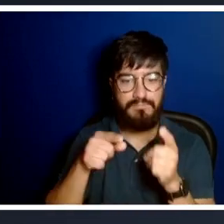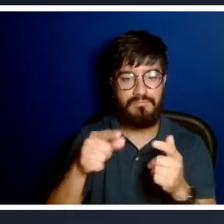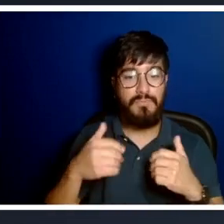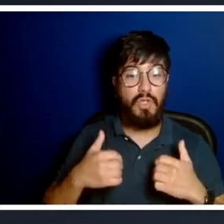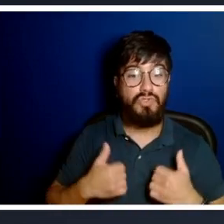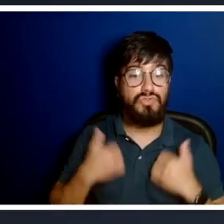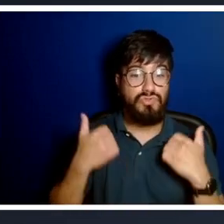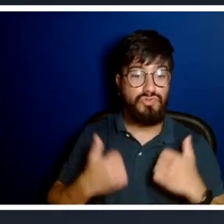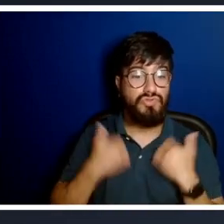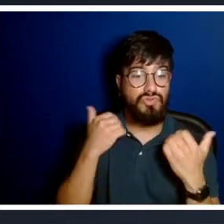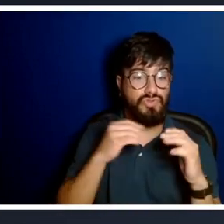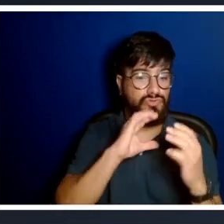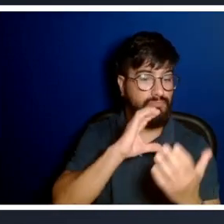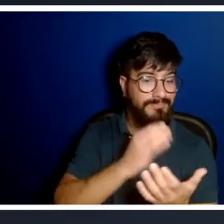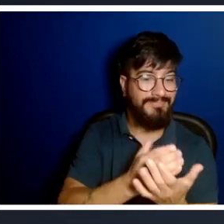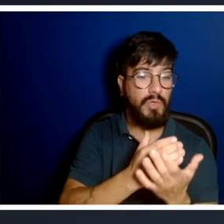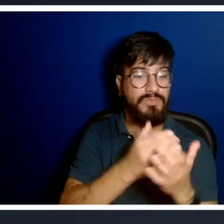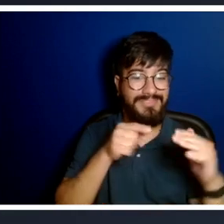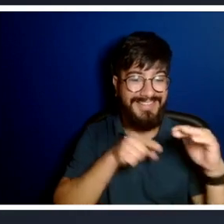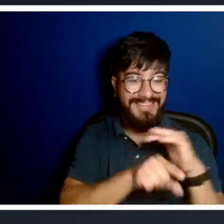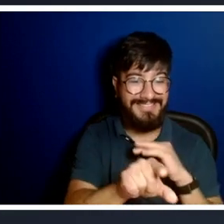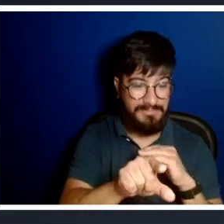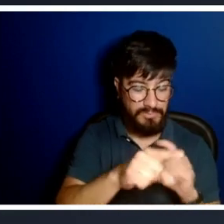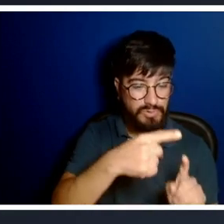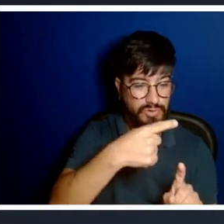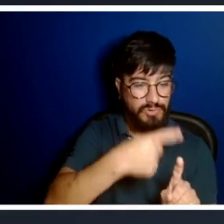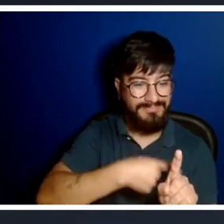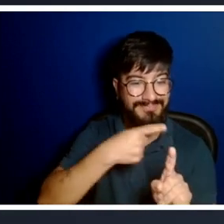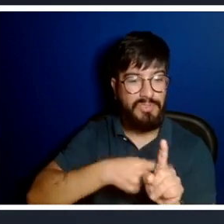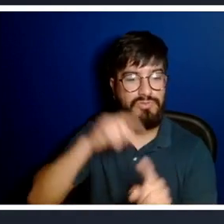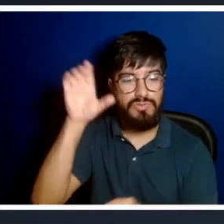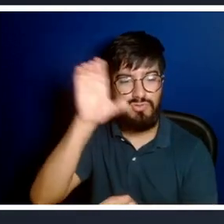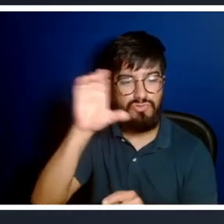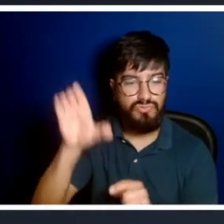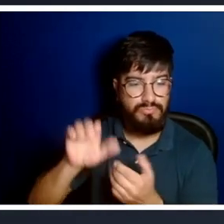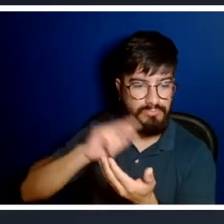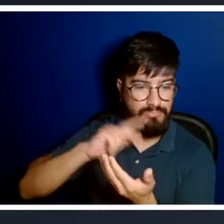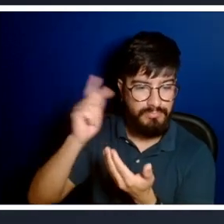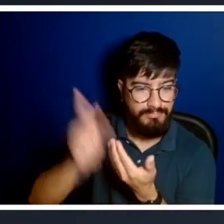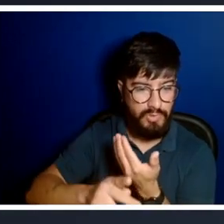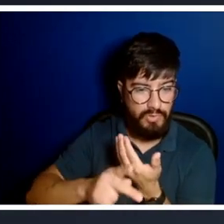monthly 30-minute interactive Zoom program that tells the stories of influential people in U.S.